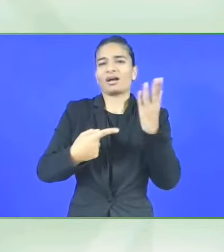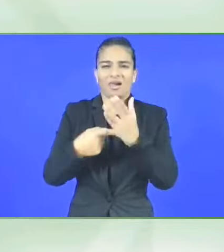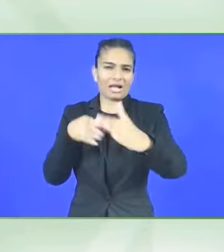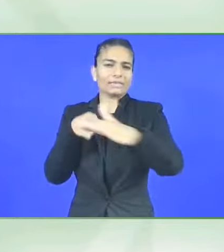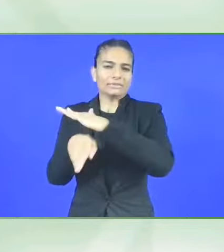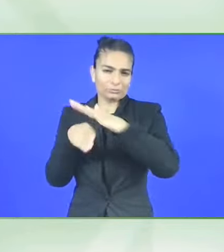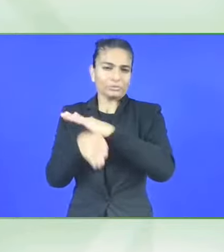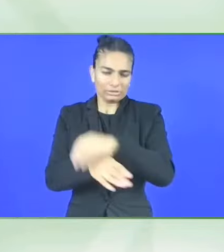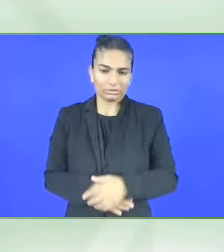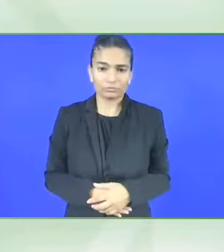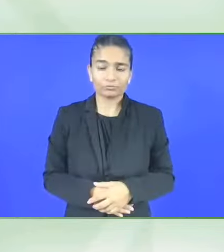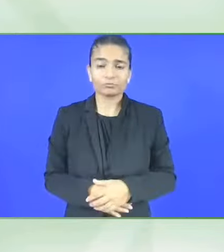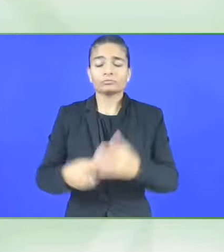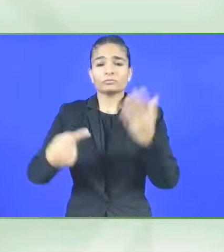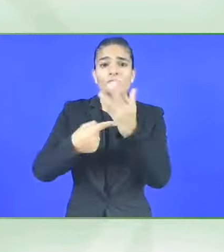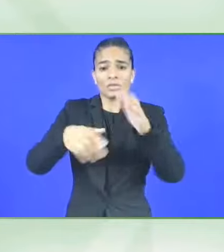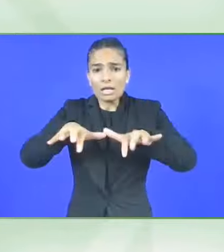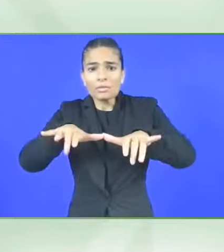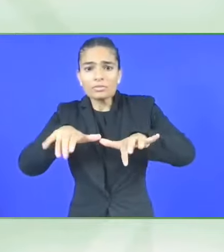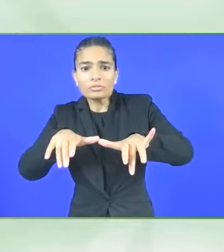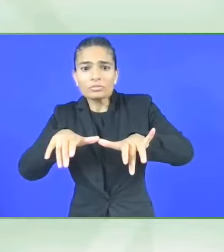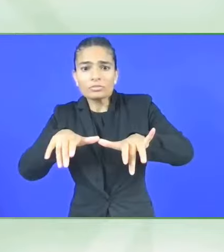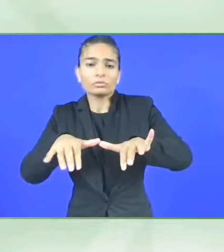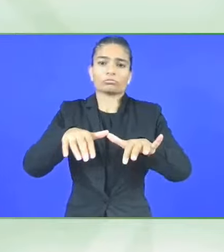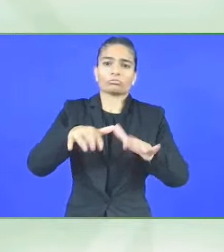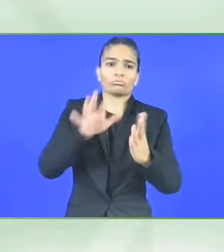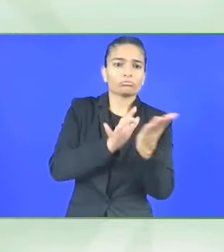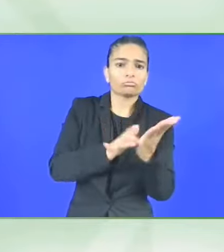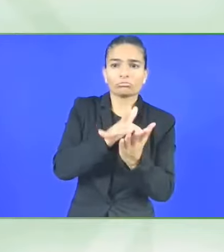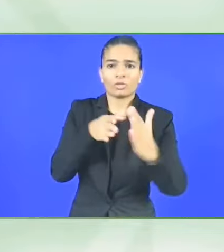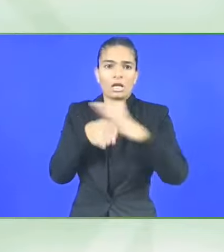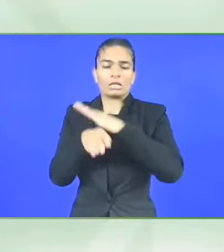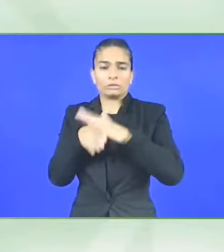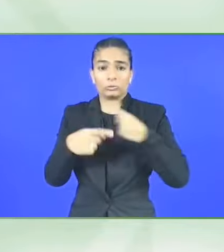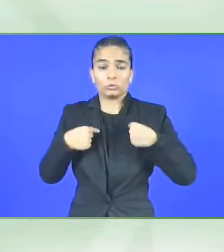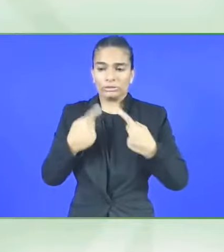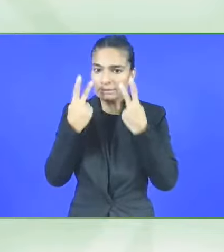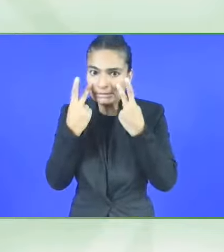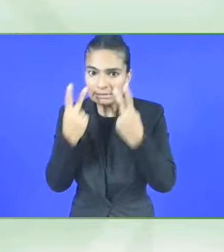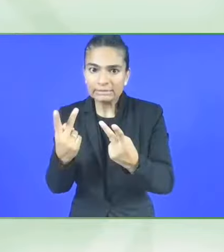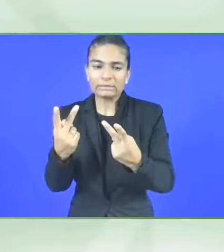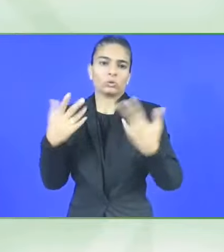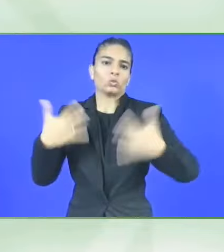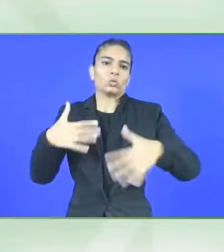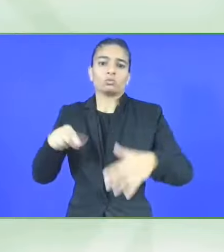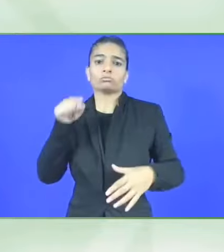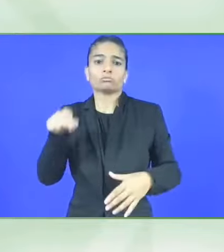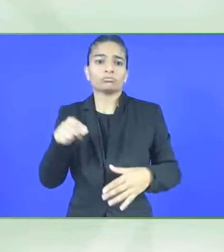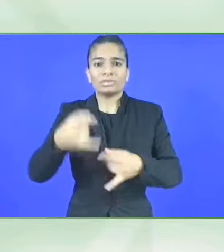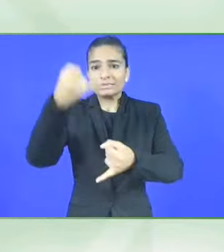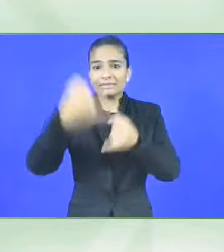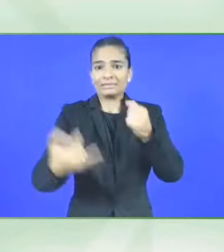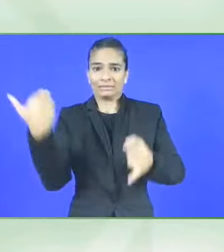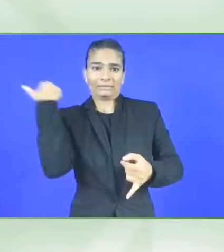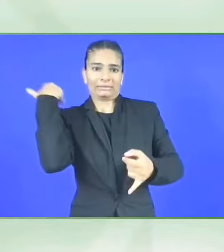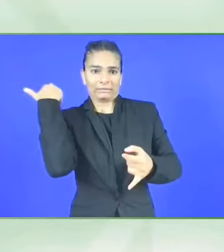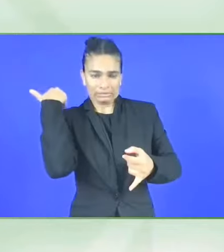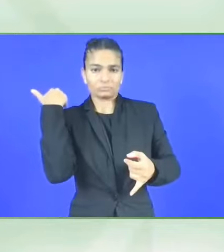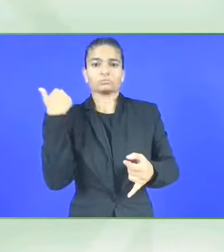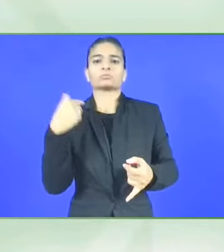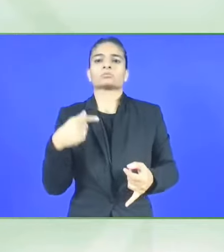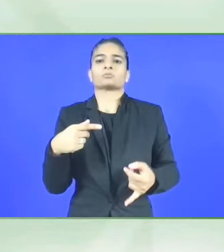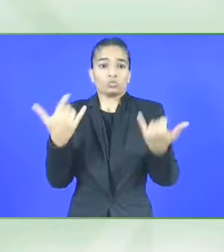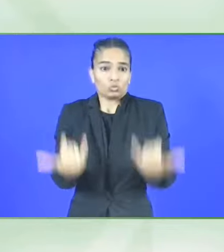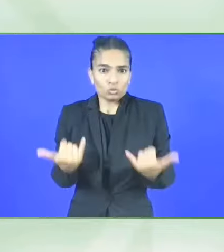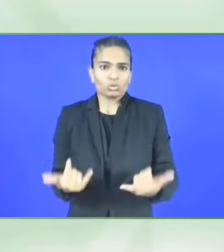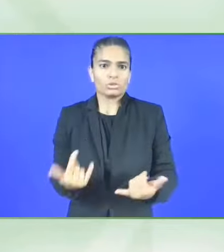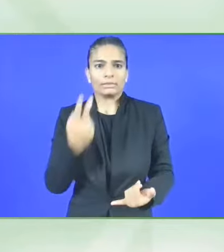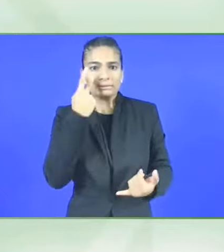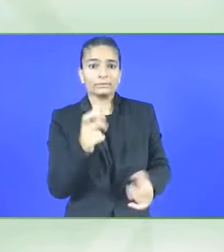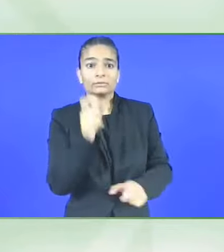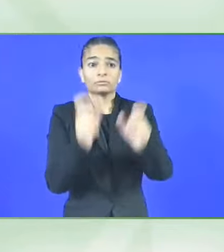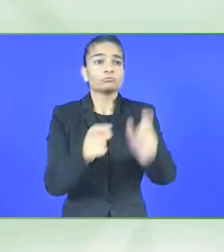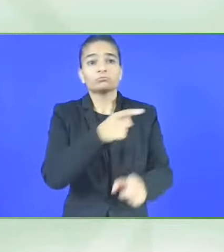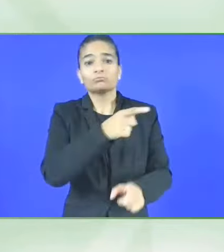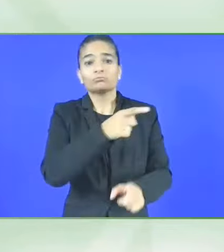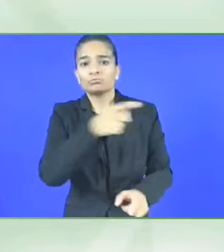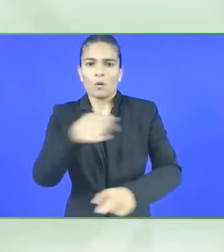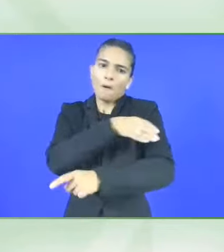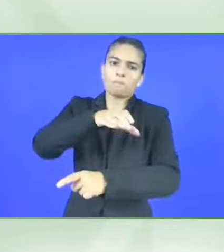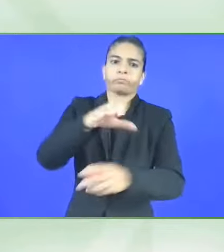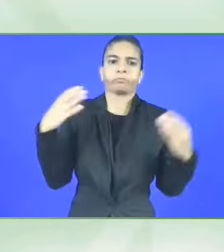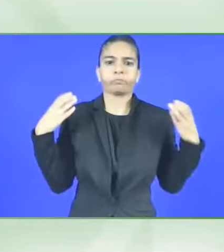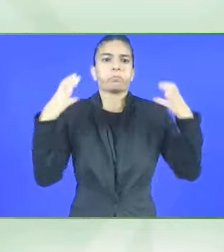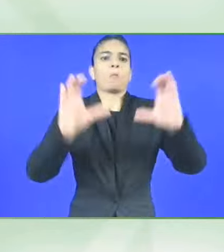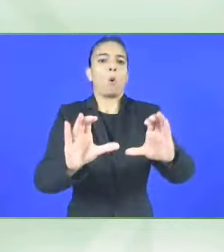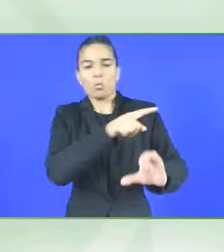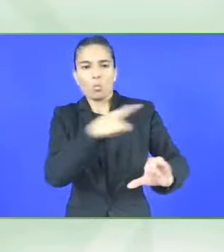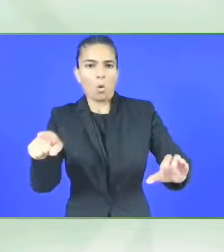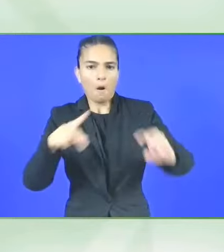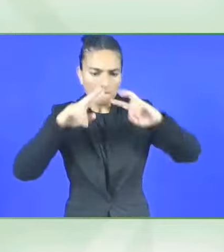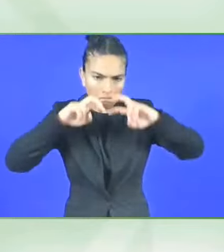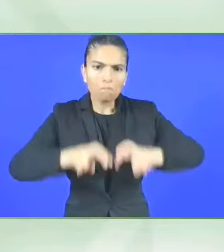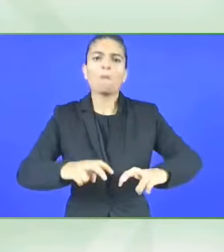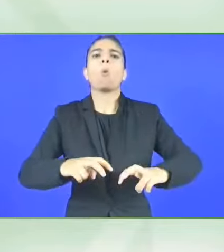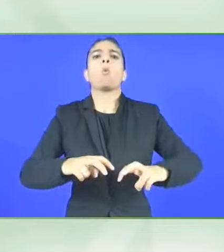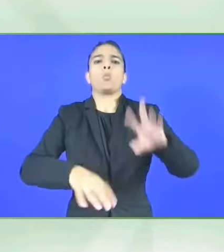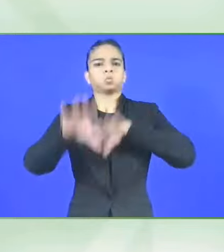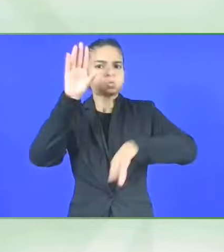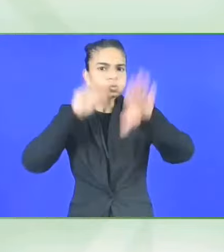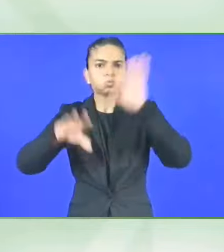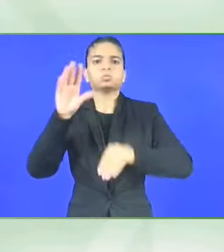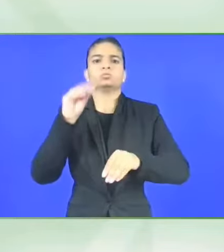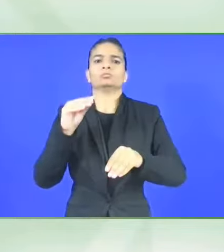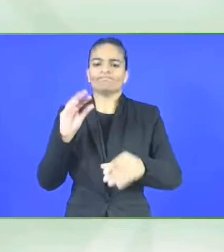The Convention of the rights of Persons with disabilities, a landmark treaty adopted by